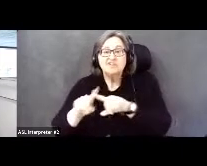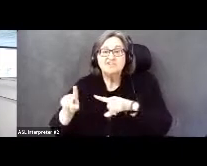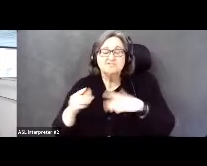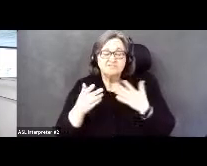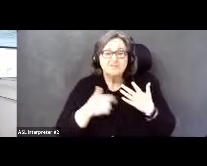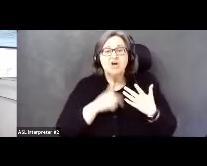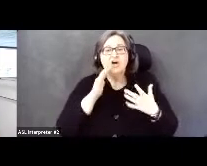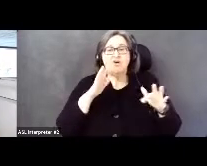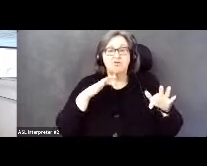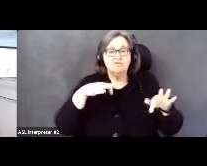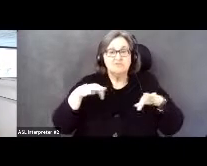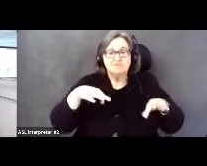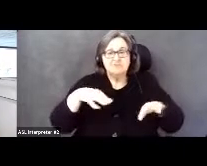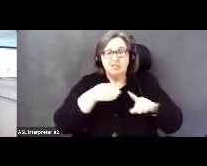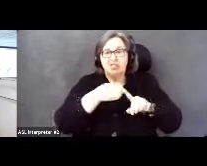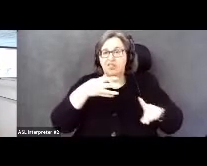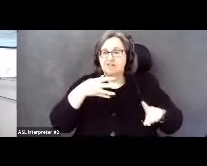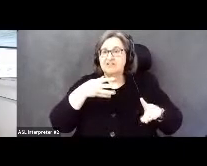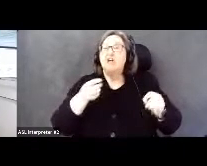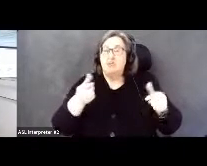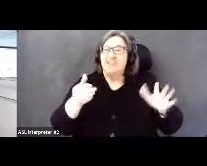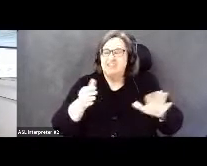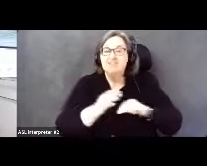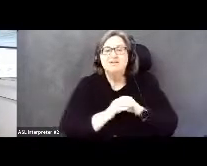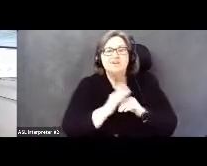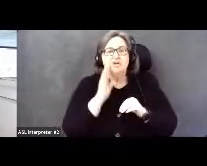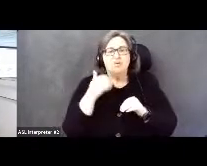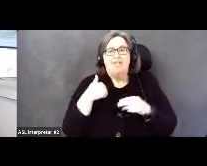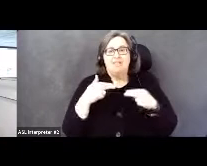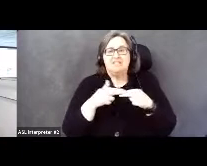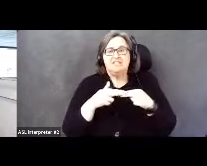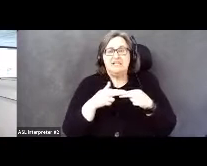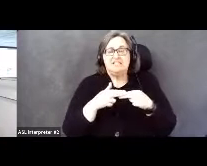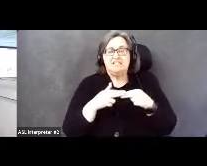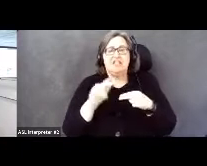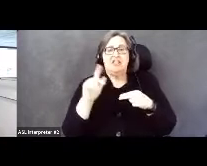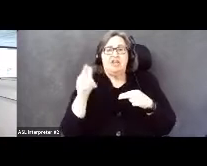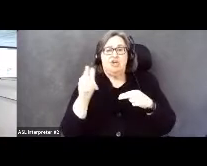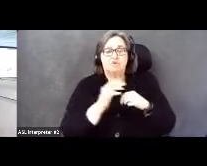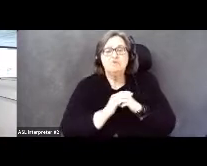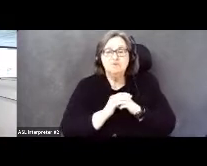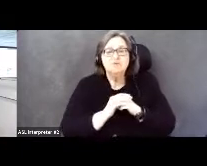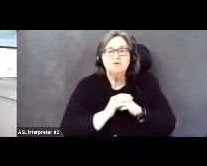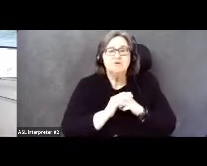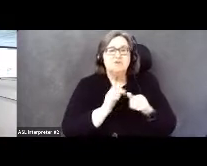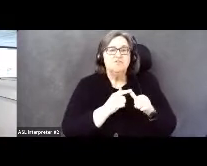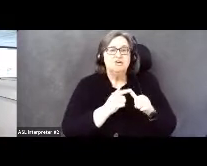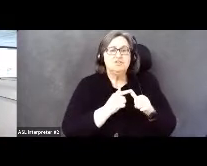to go over the data pretty quickly. I believe you'll have the slides available afterwards. First of all the incidence is